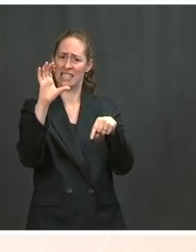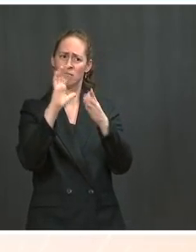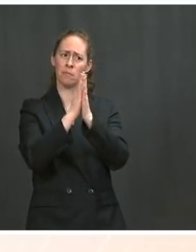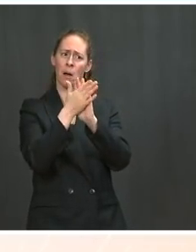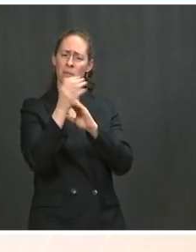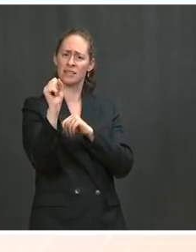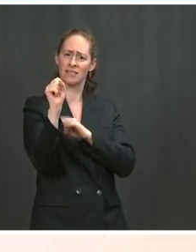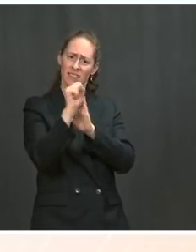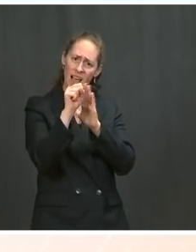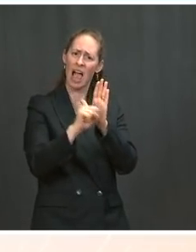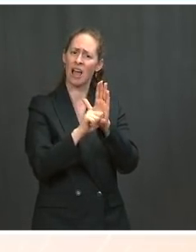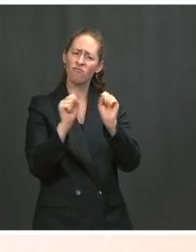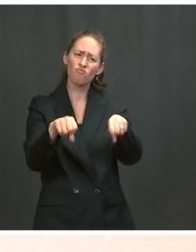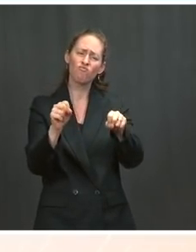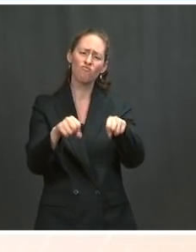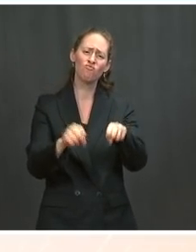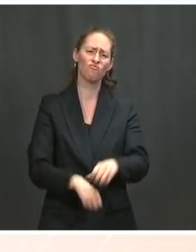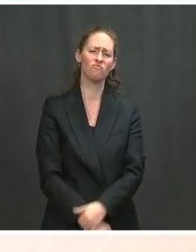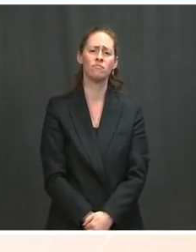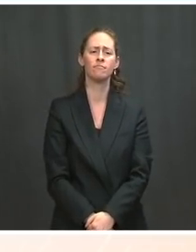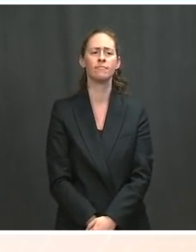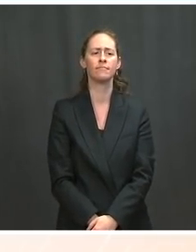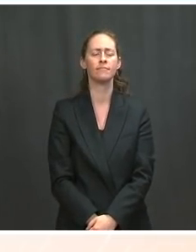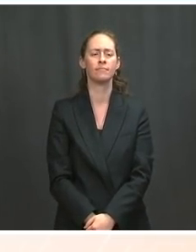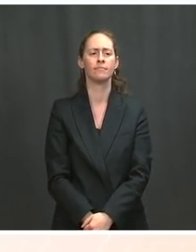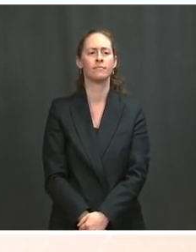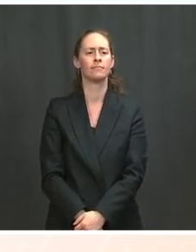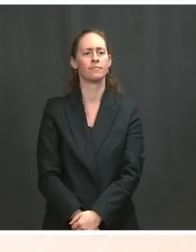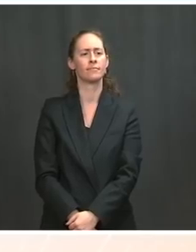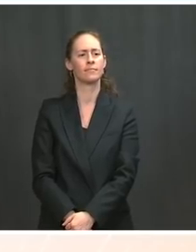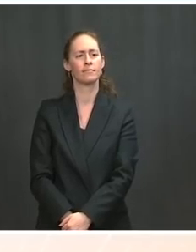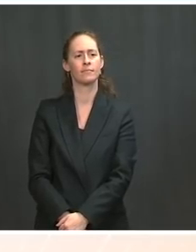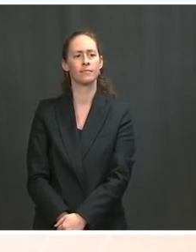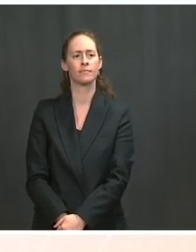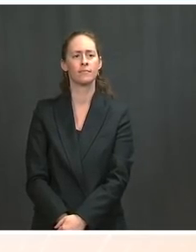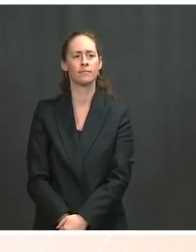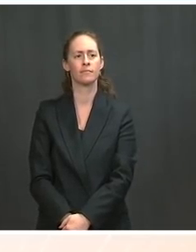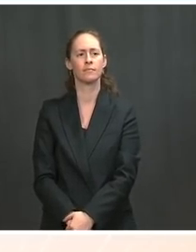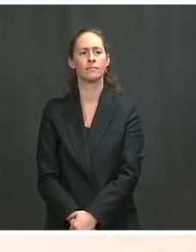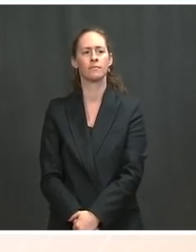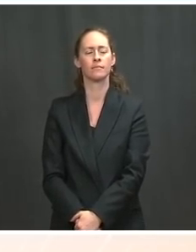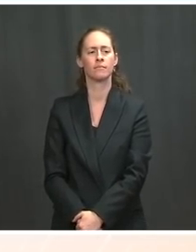you've talked a lot about progress by Memorial Day. Can you define what progress specifically is? Is it --